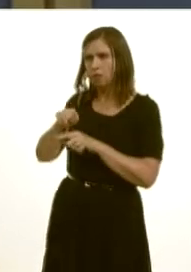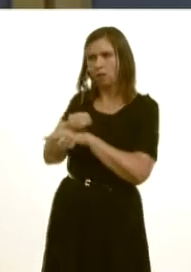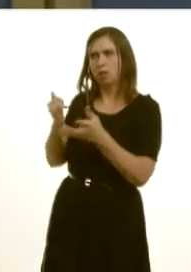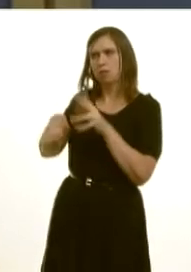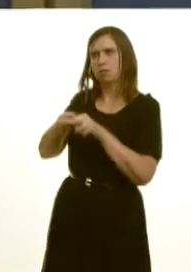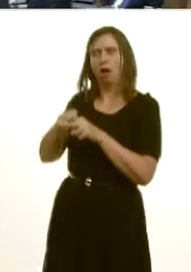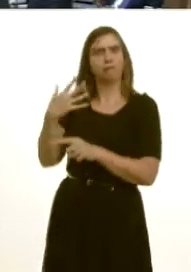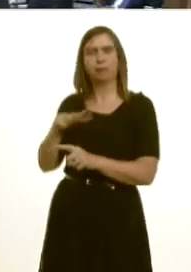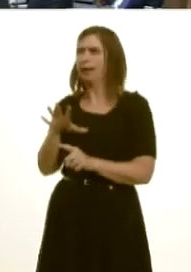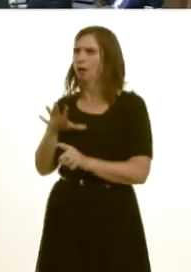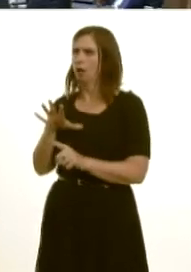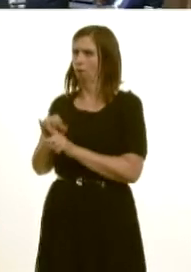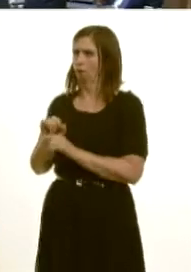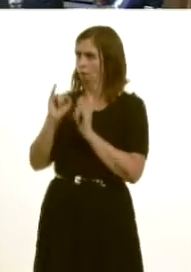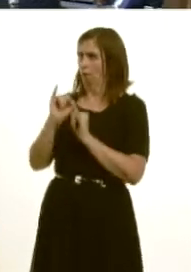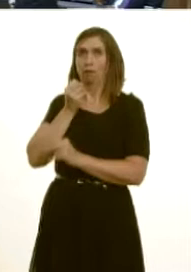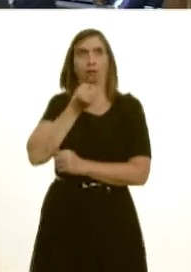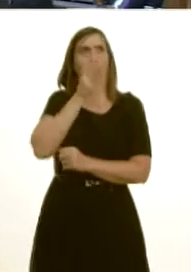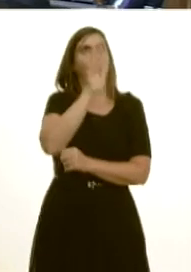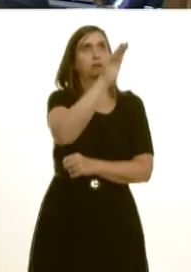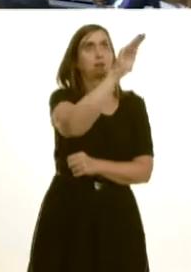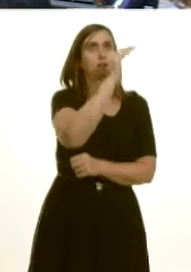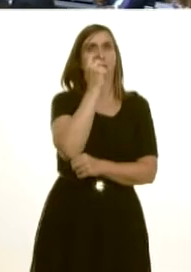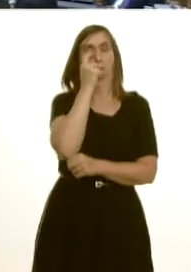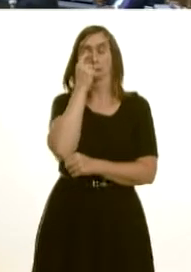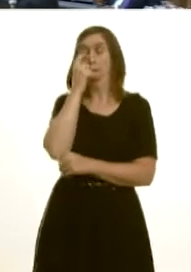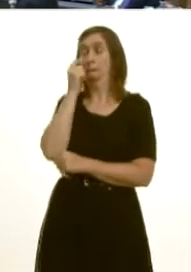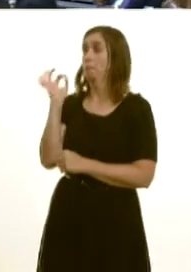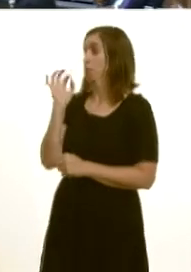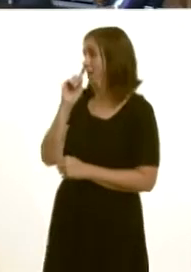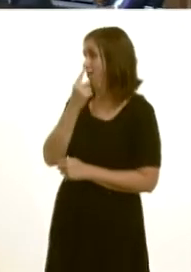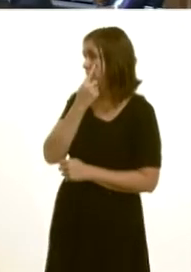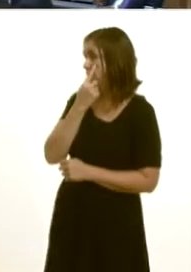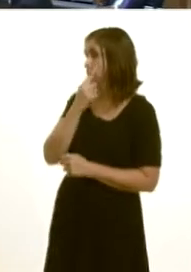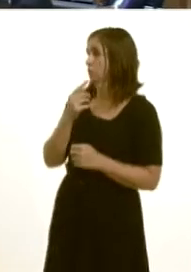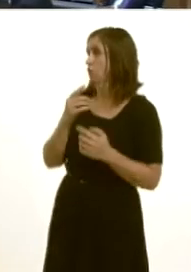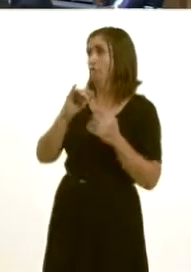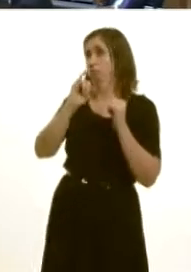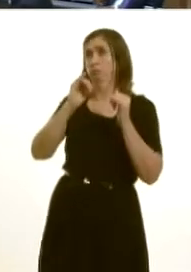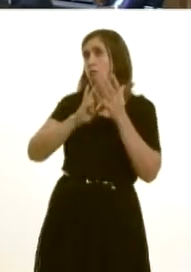Carwyn Jones: There is no evidence of that, but, as the ongoing discussions will no doubt